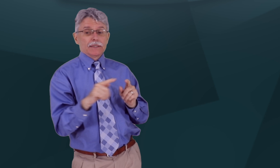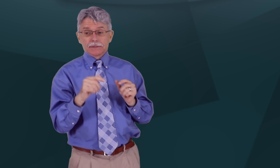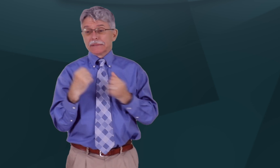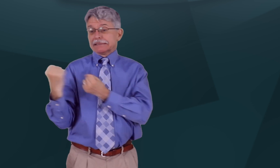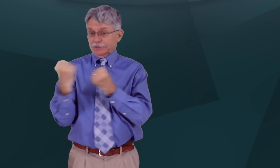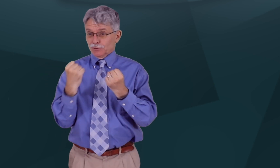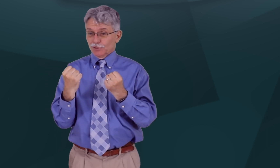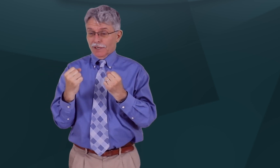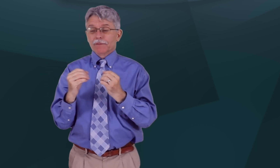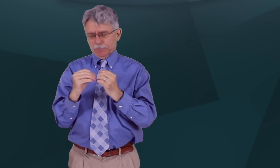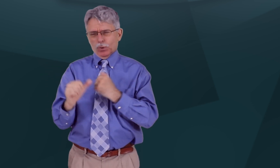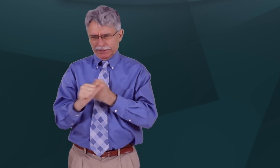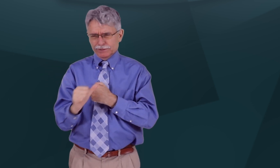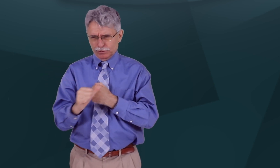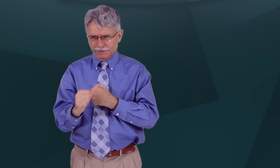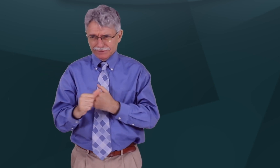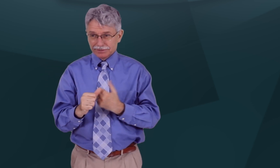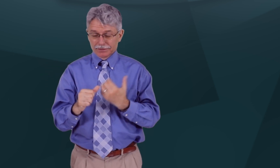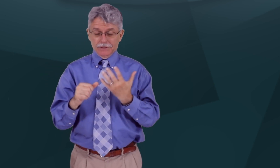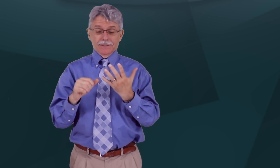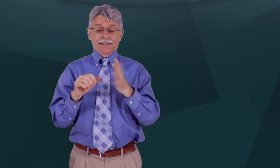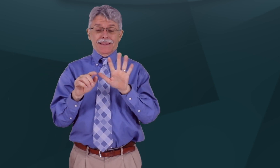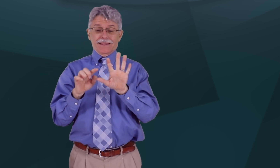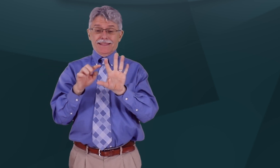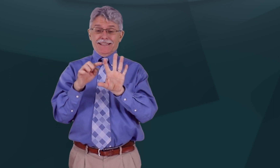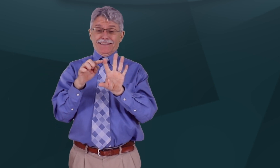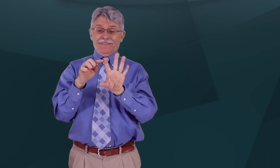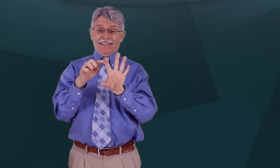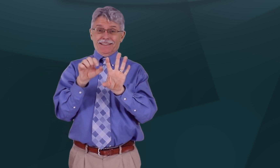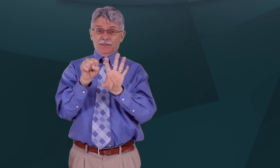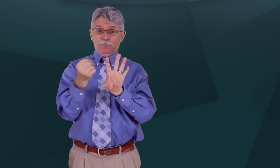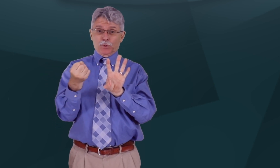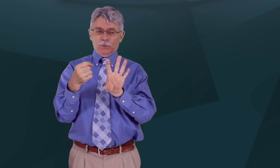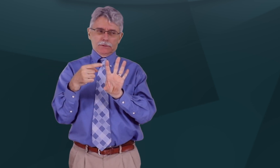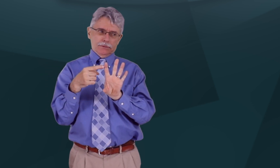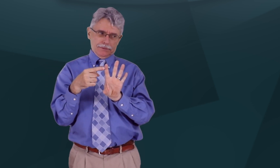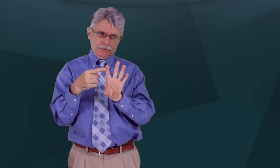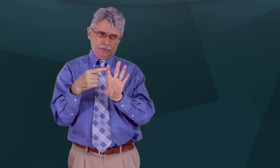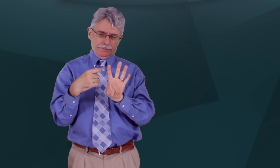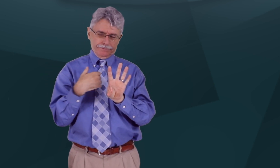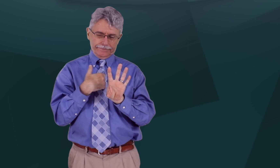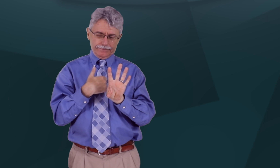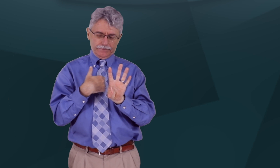I don't like IEP meetings, but I think teaching to drive is a little bit more dangerous. See this finger? It's broken.